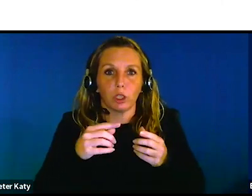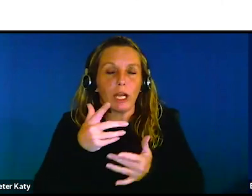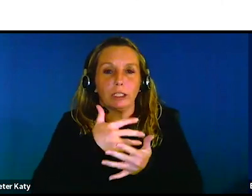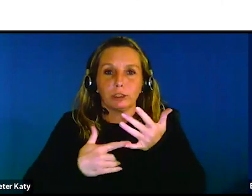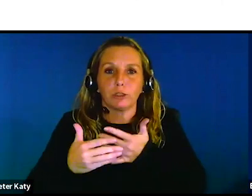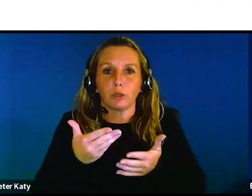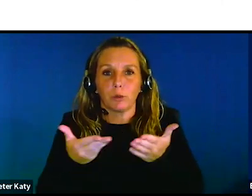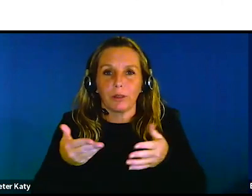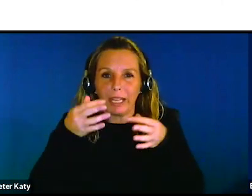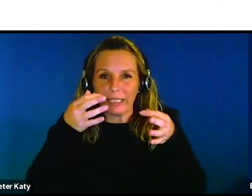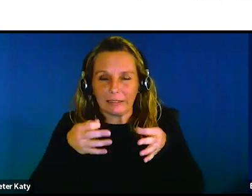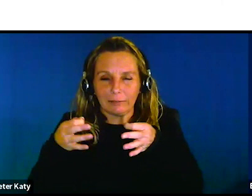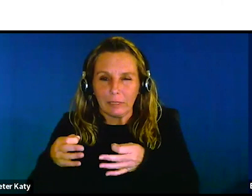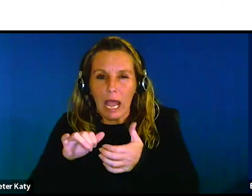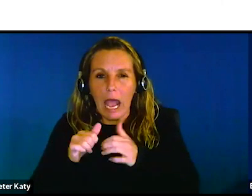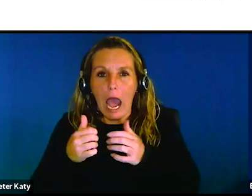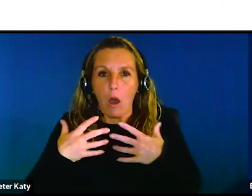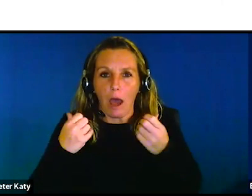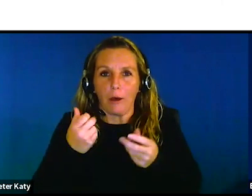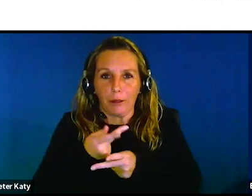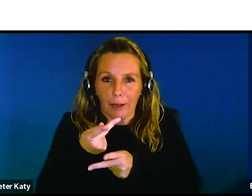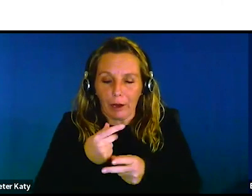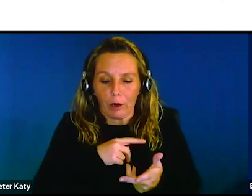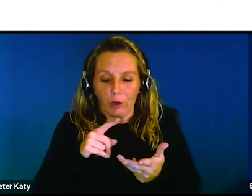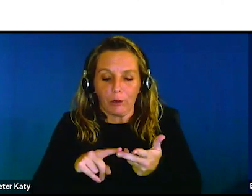structural and systemic factors, and why, if it isn't appropriate